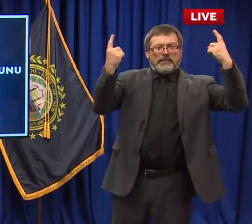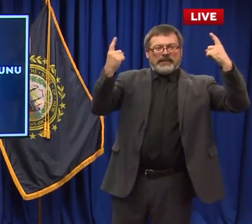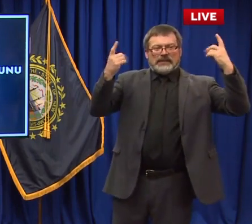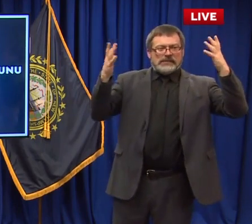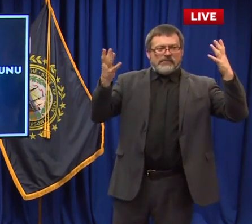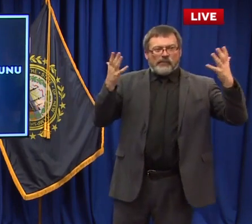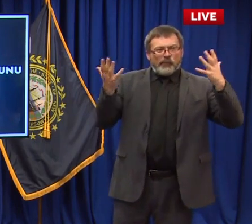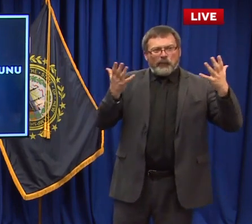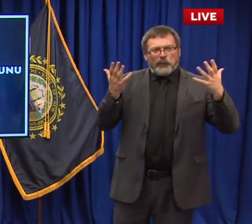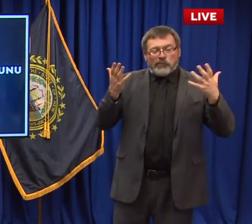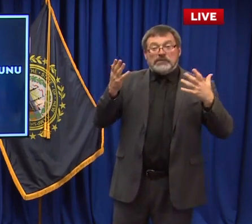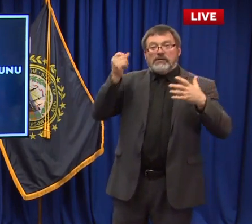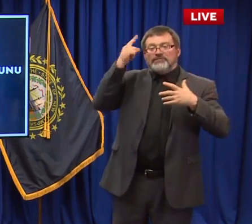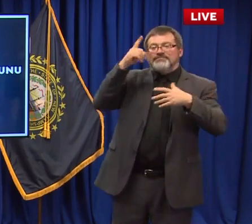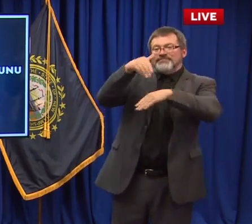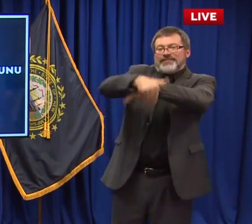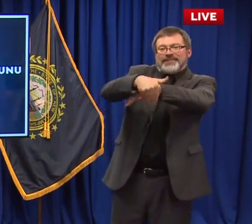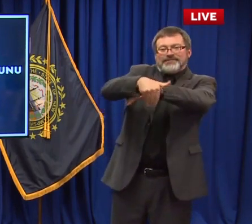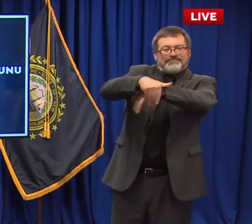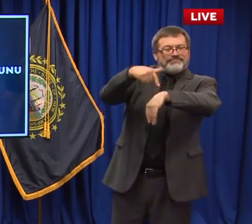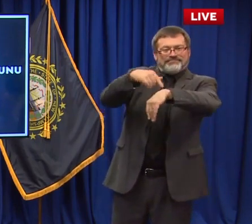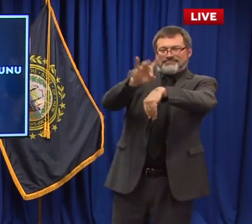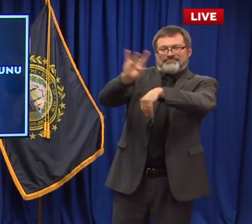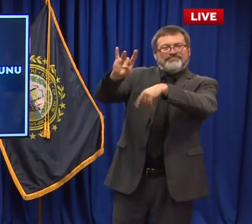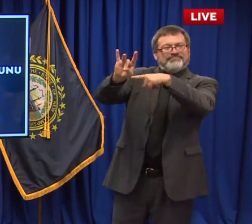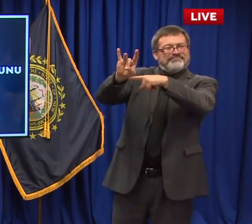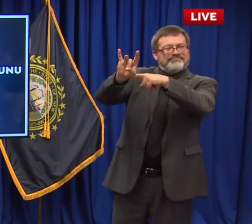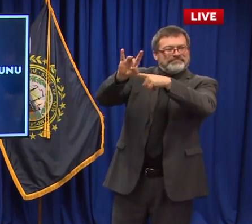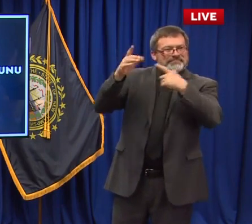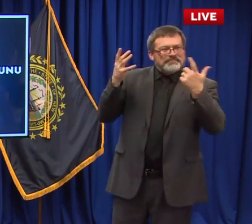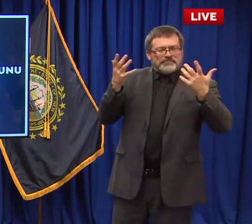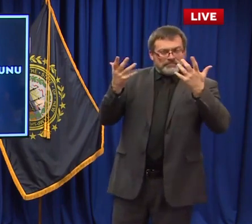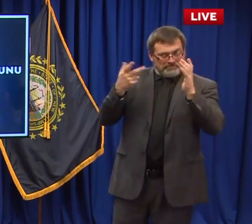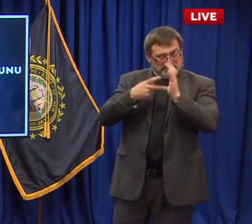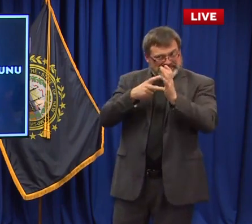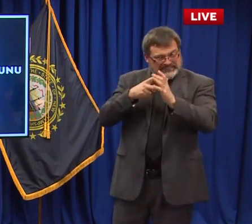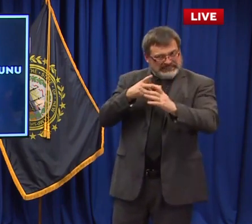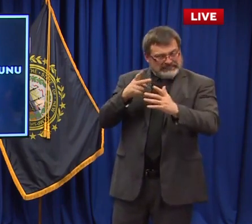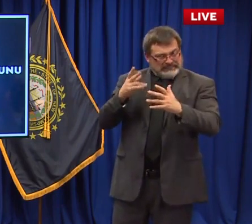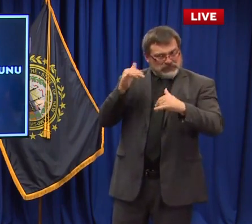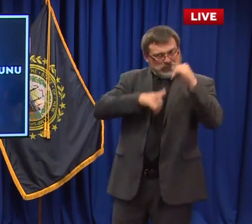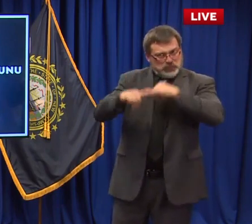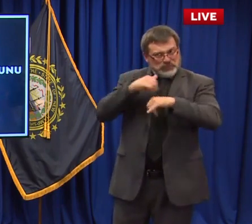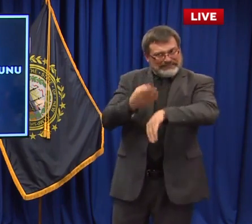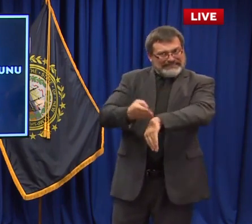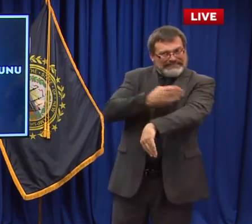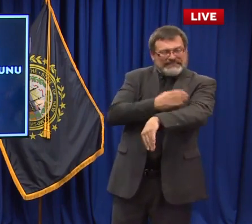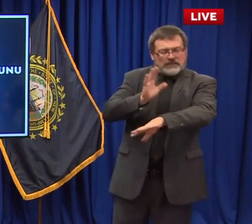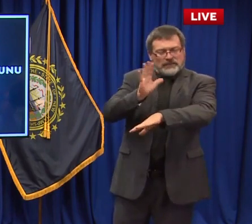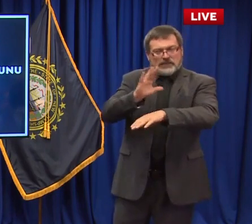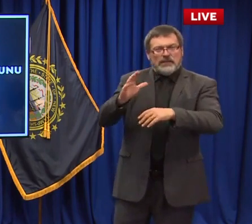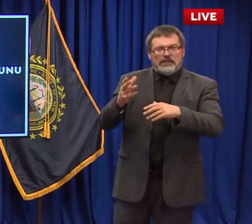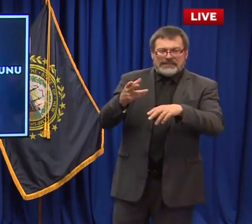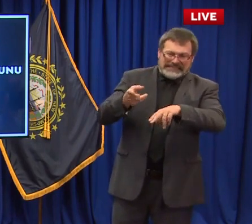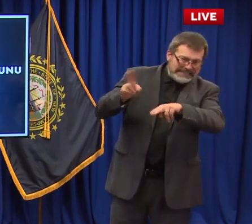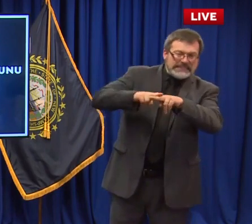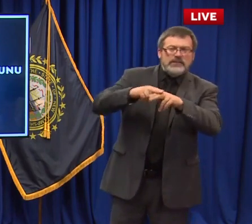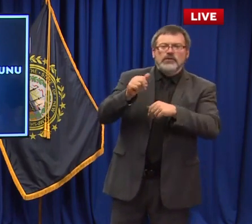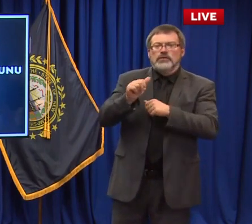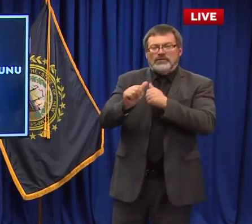DOESN’T MAKE ANY DIFFERENCE WITH THE SUN BEING UP OR DOWN -- DOES IT MAKE ANY DIFFERENCE WITH US, UP OR DOWN?